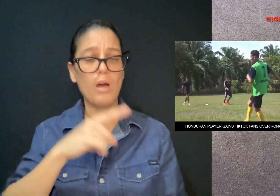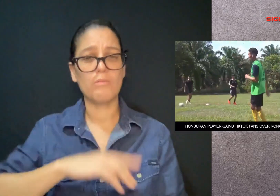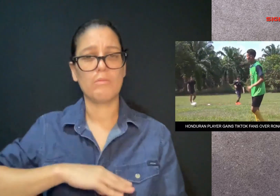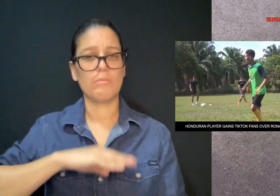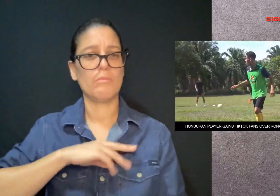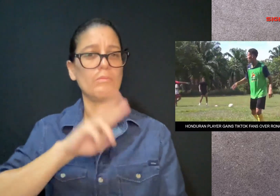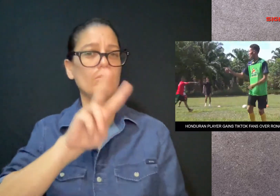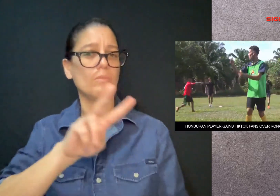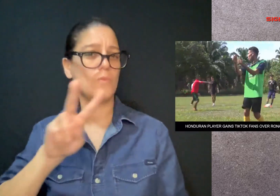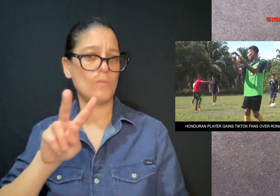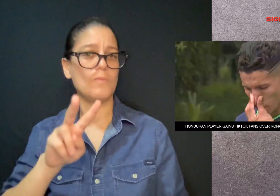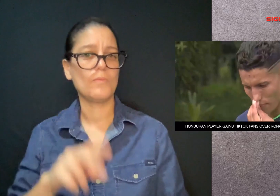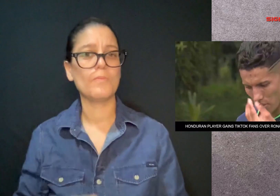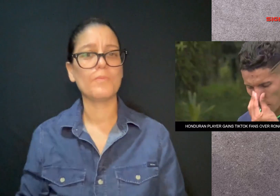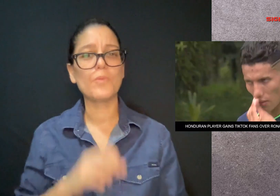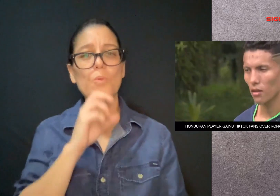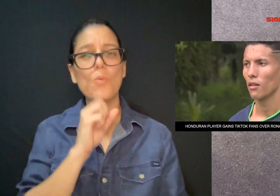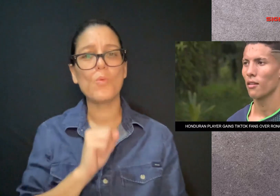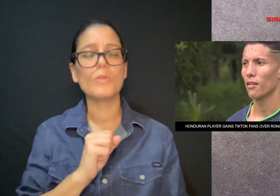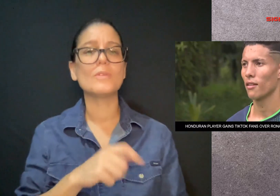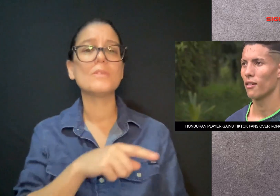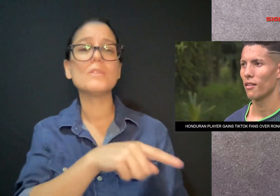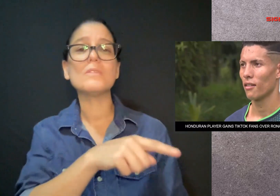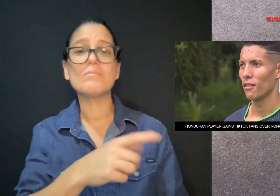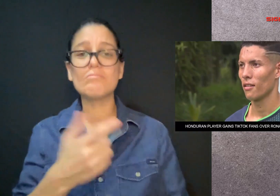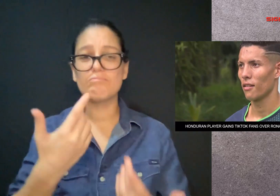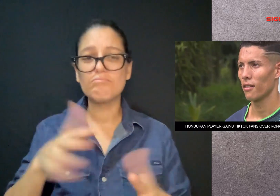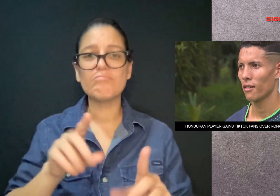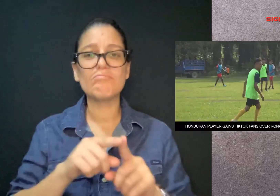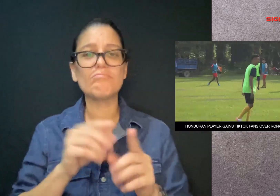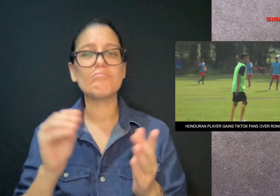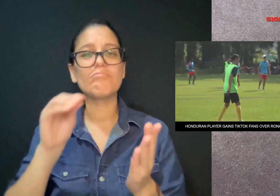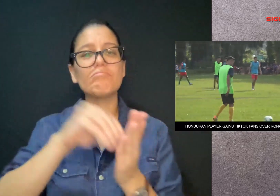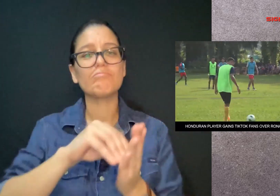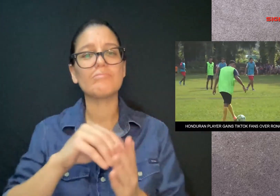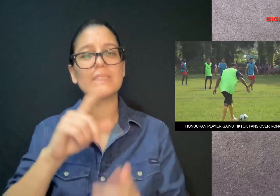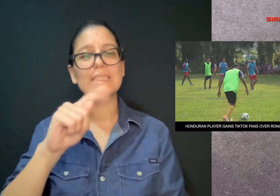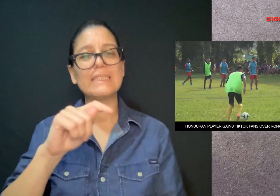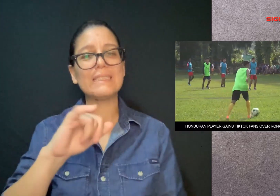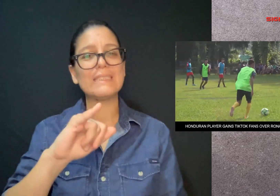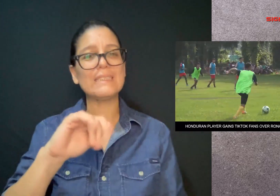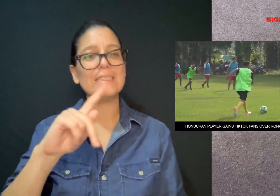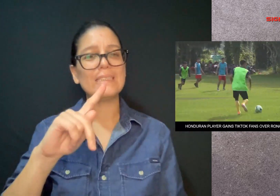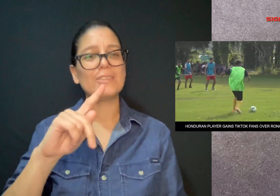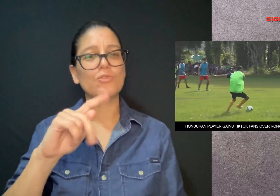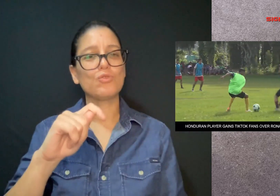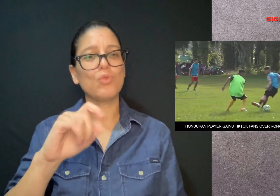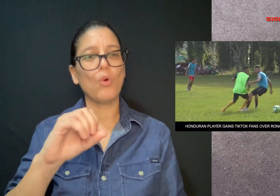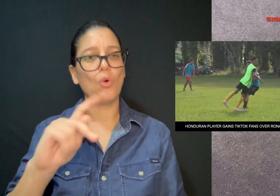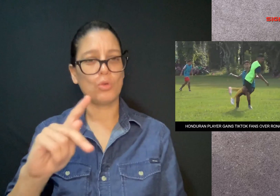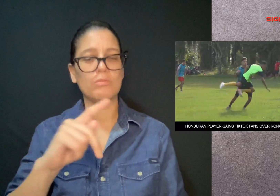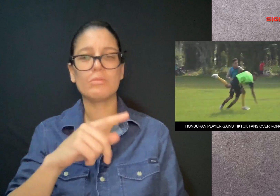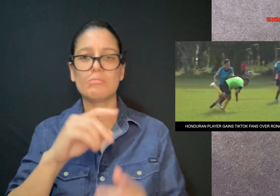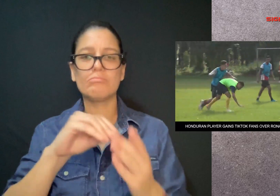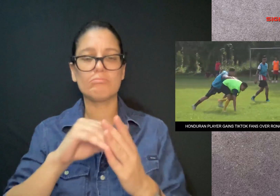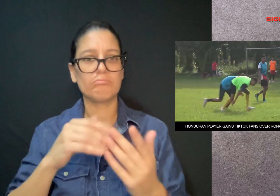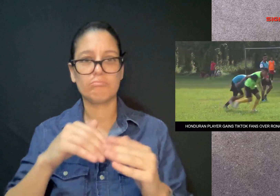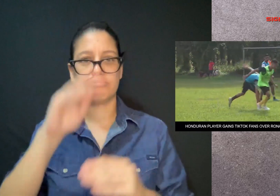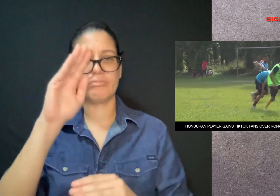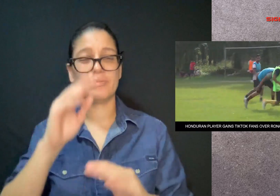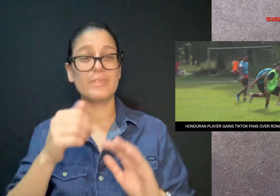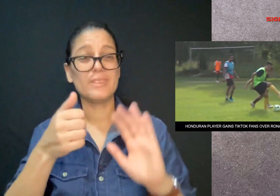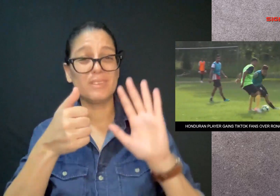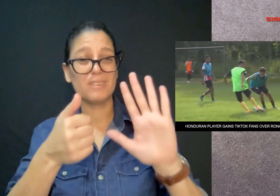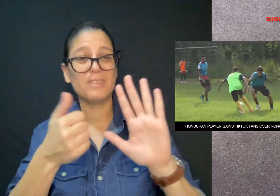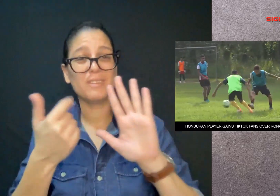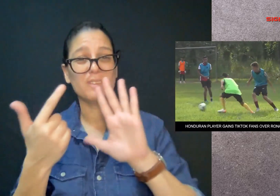22-year-old Honduran soccer player Roger Casalegno has built a growing TikTok following of more